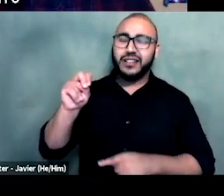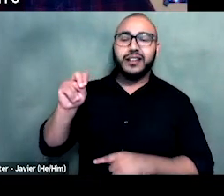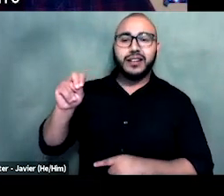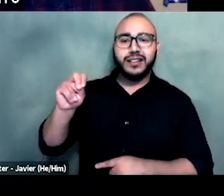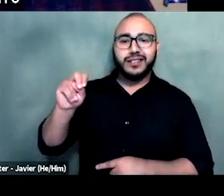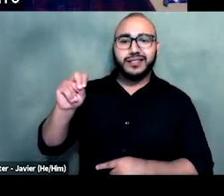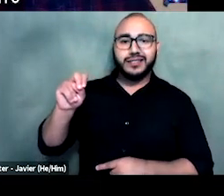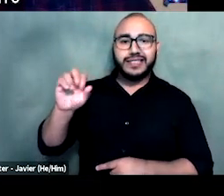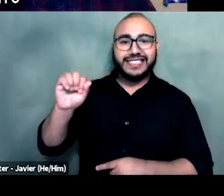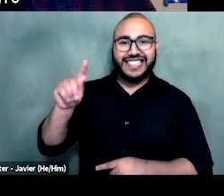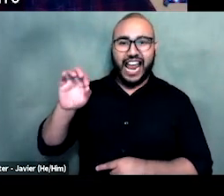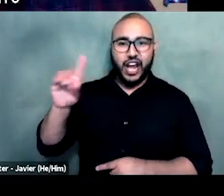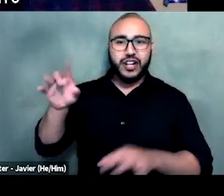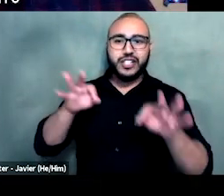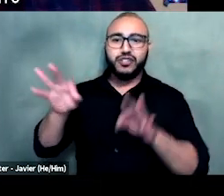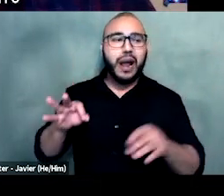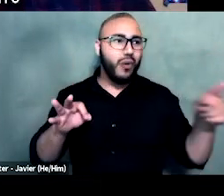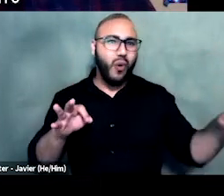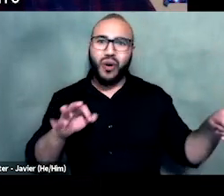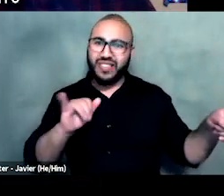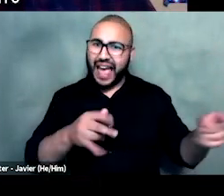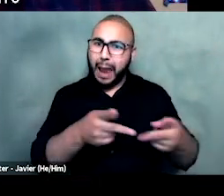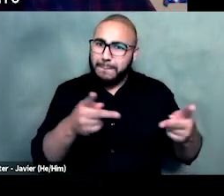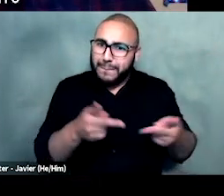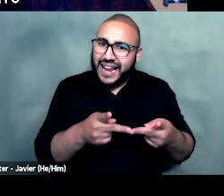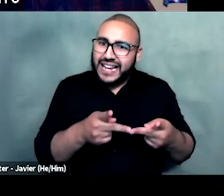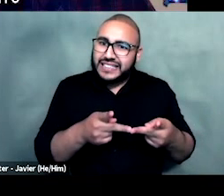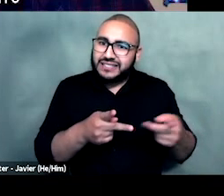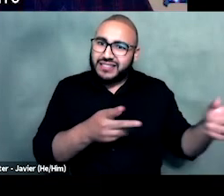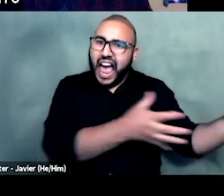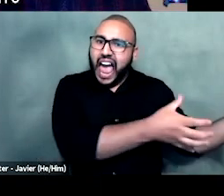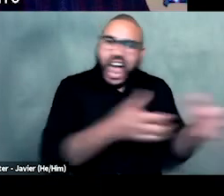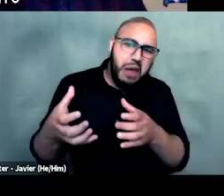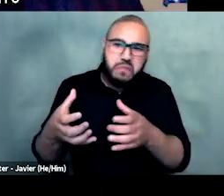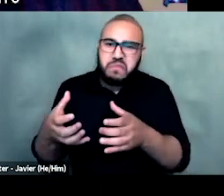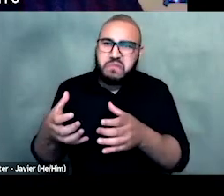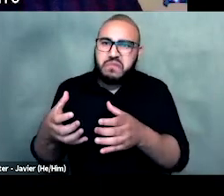death, where Native people are basically being brought to these missions to work the